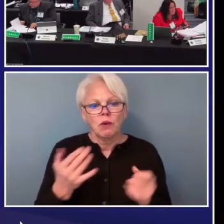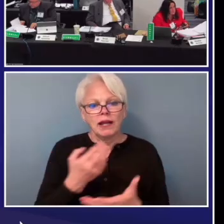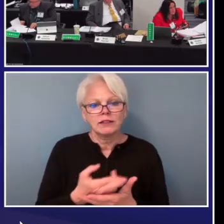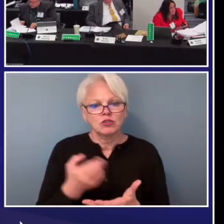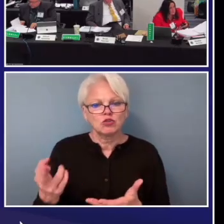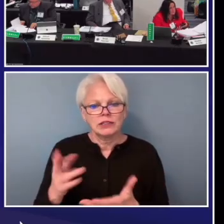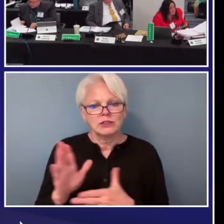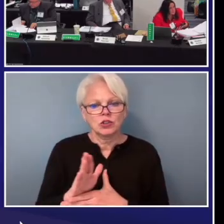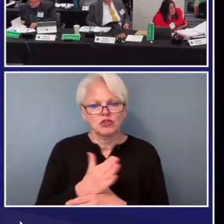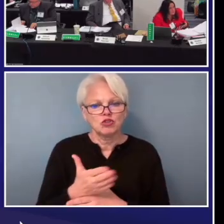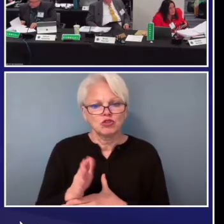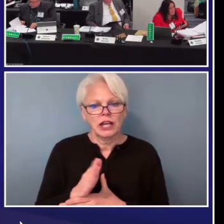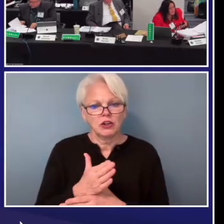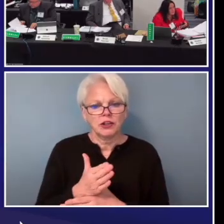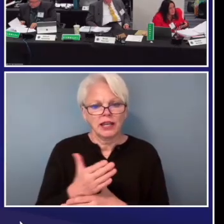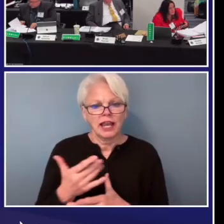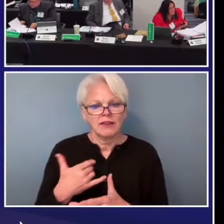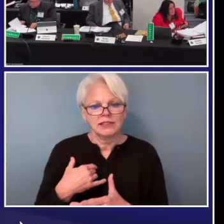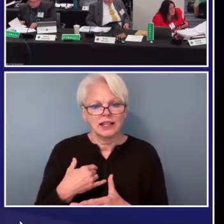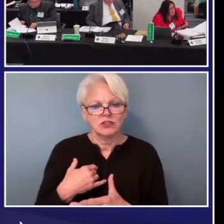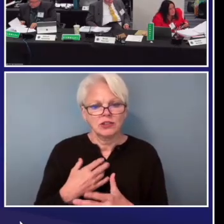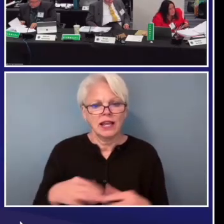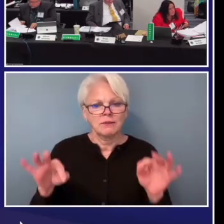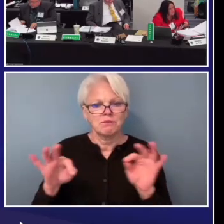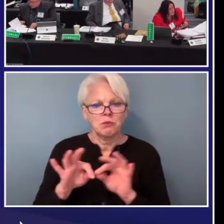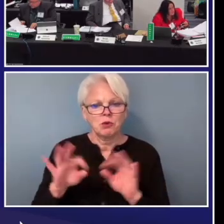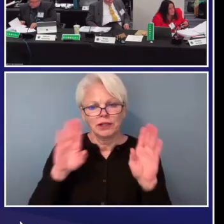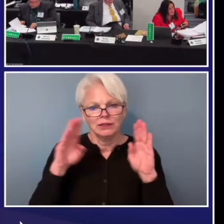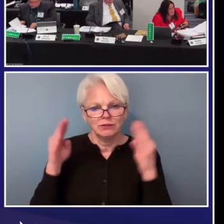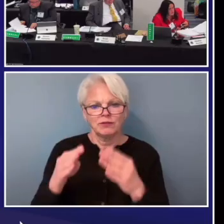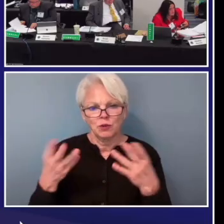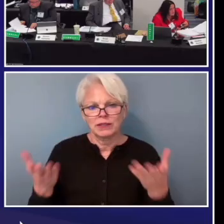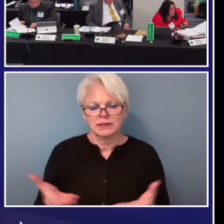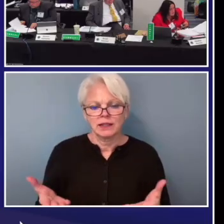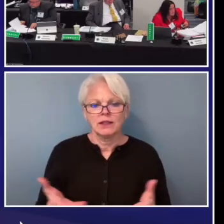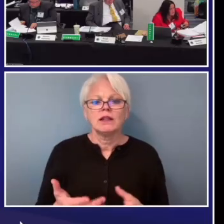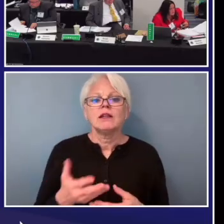a prominent position here? There are certainly ways for